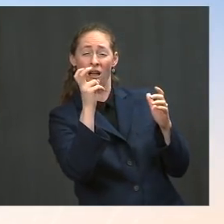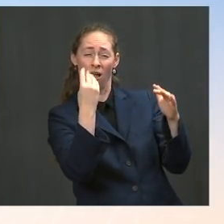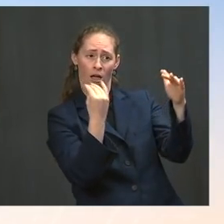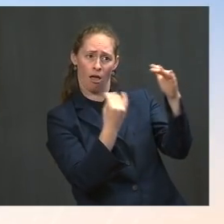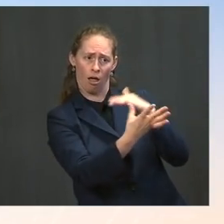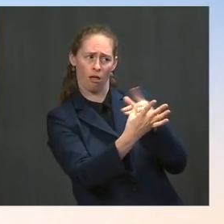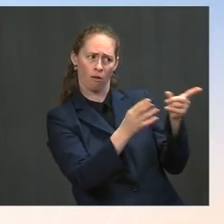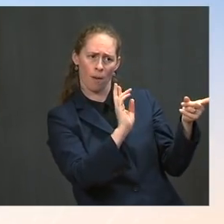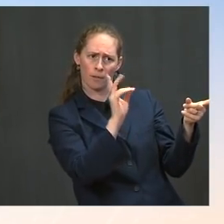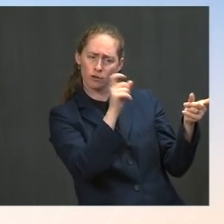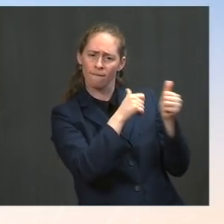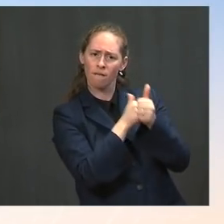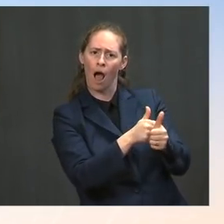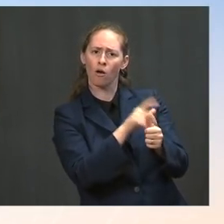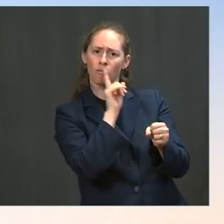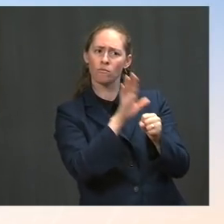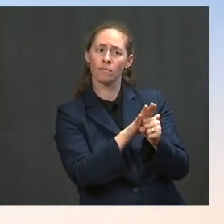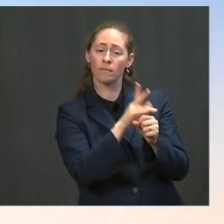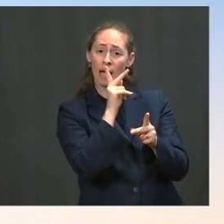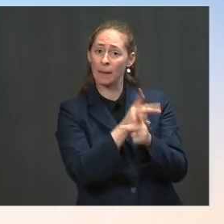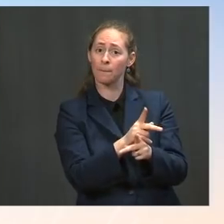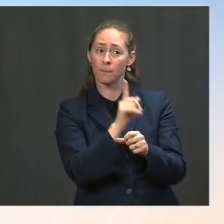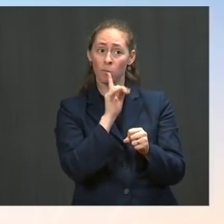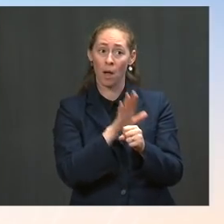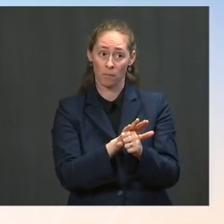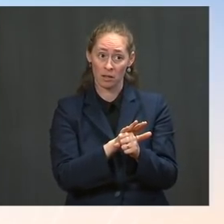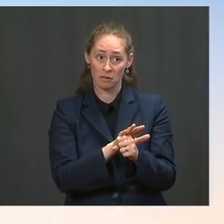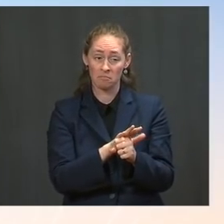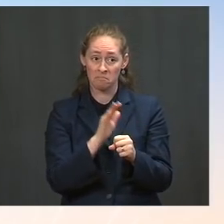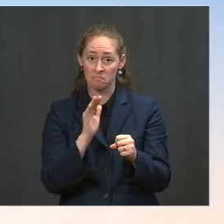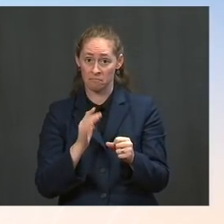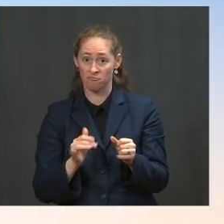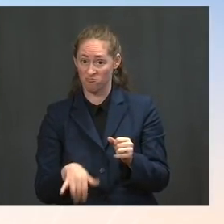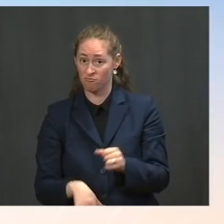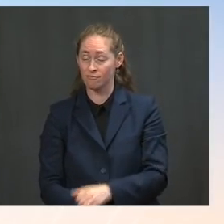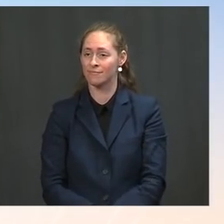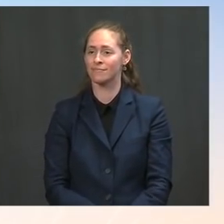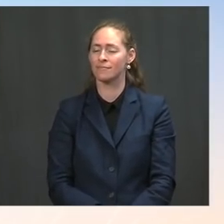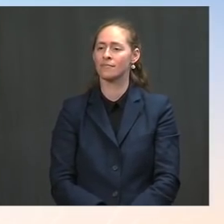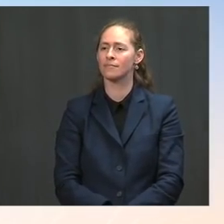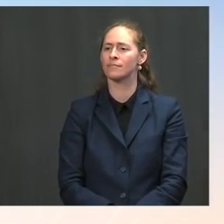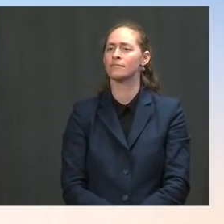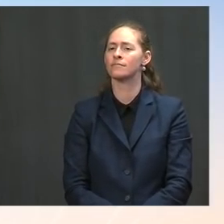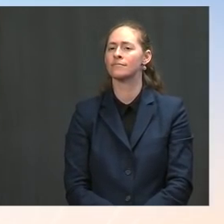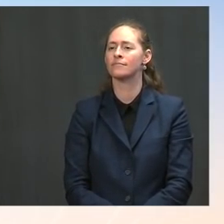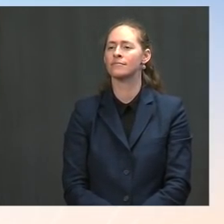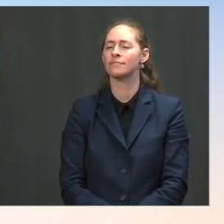and the agreement he said they shook hands on? Ms. Psaki: He was making clear that he's going to stand by his commitment.